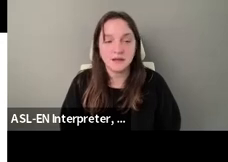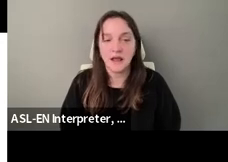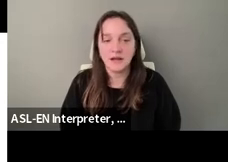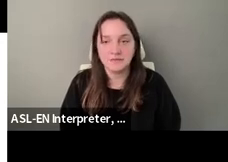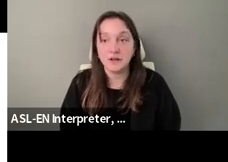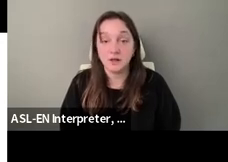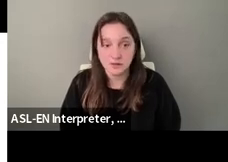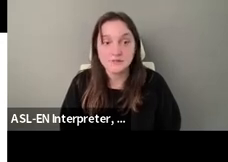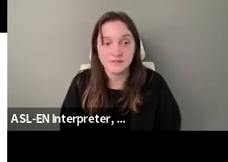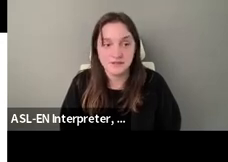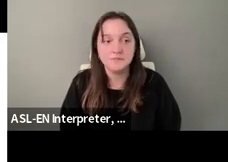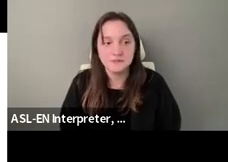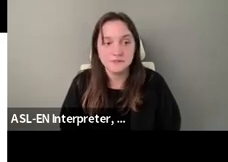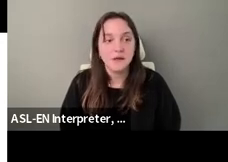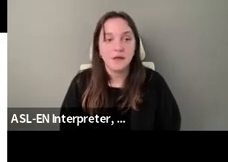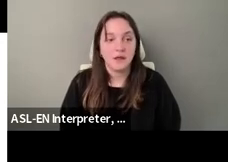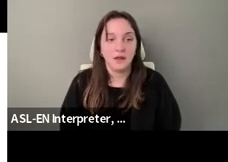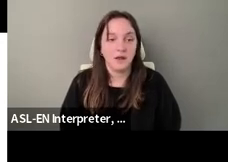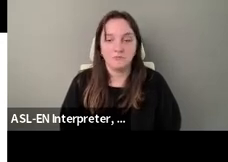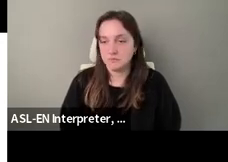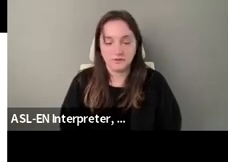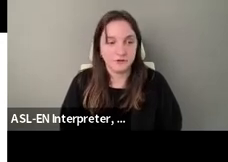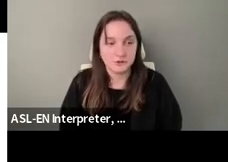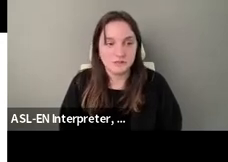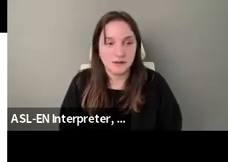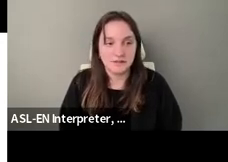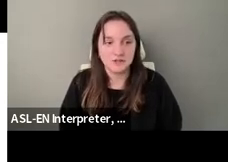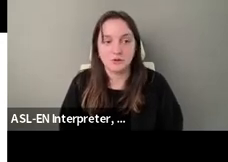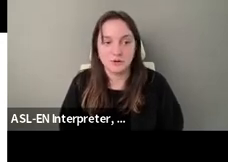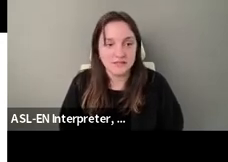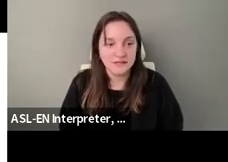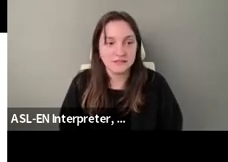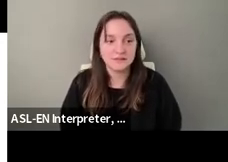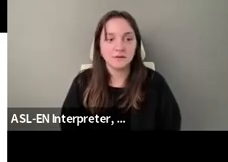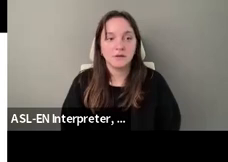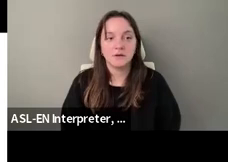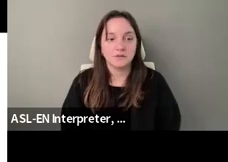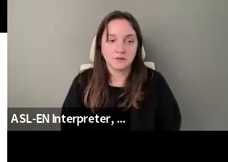alert systems in the first response to a crisis. Also for